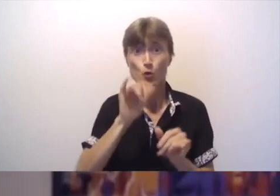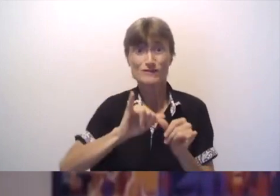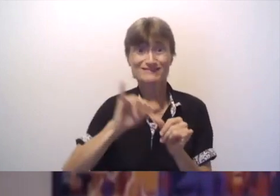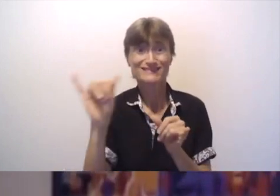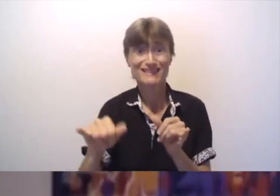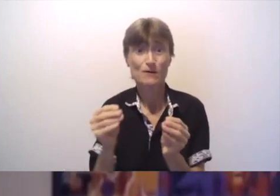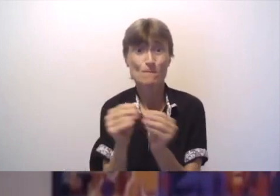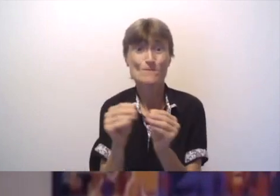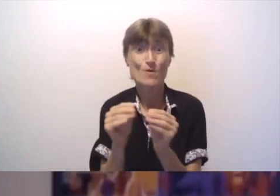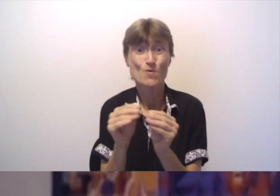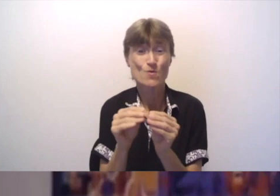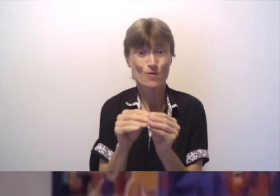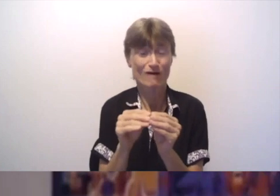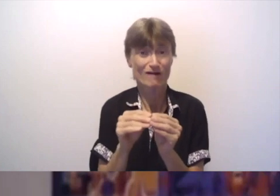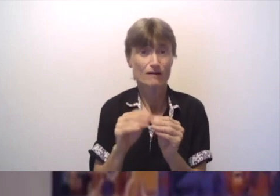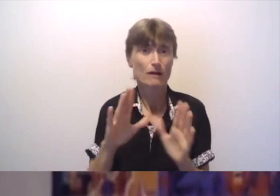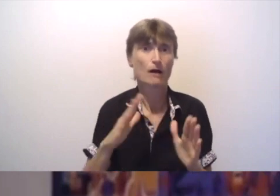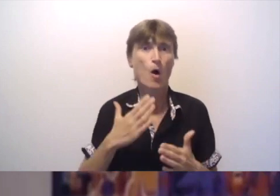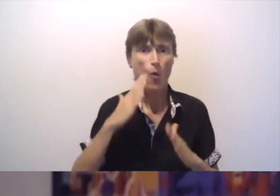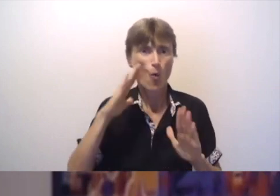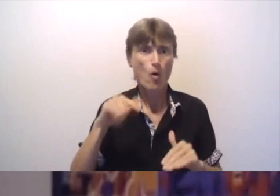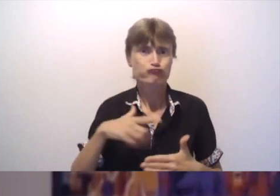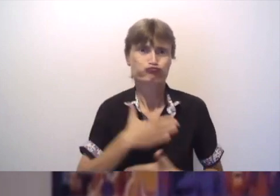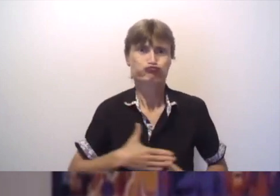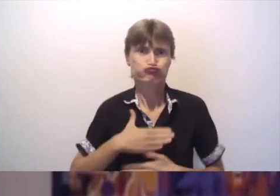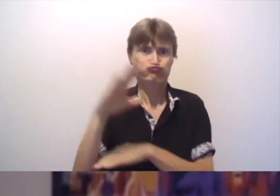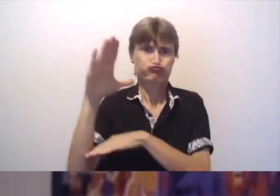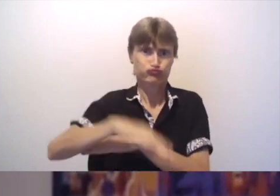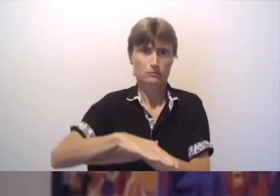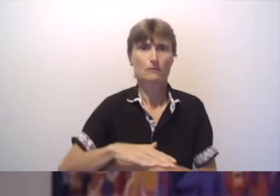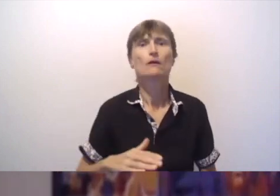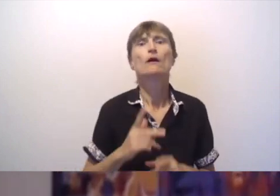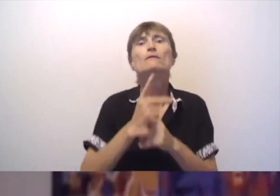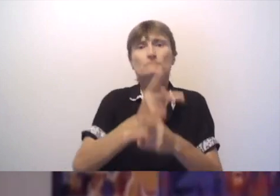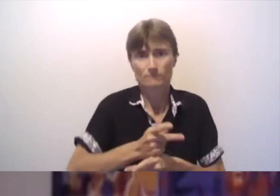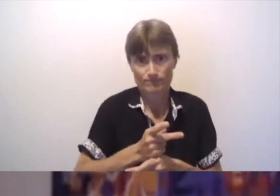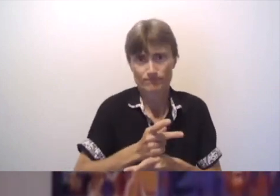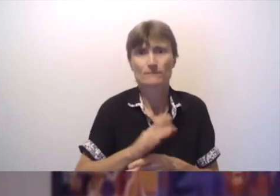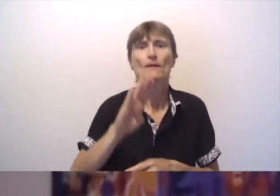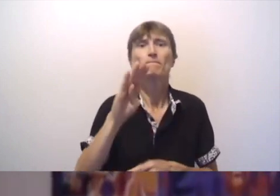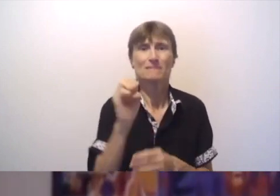behind the show have a fantastic great day be safe be kind to one another and go and create